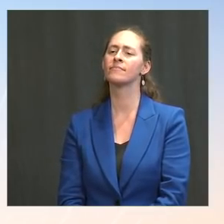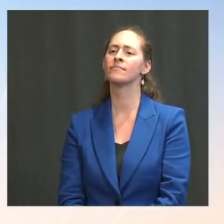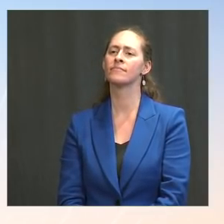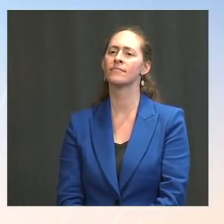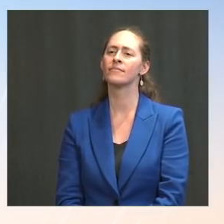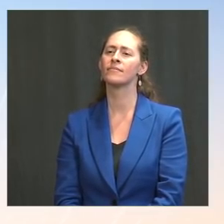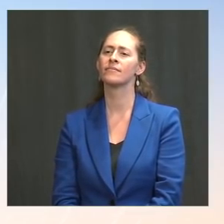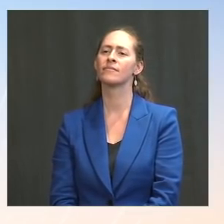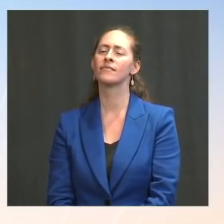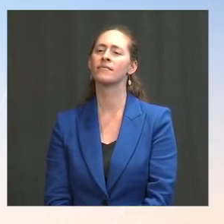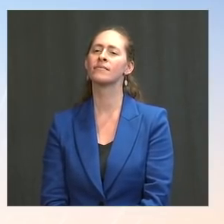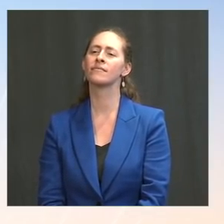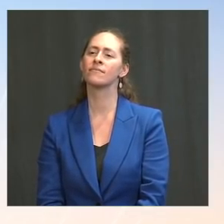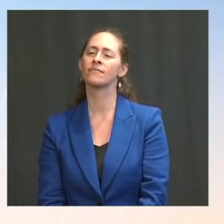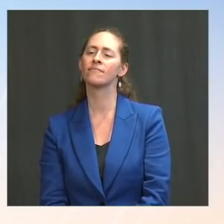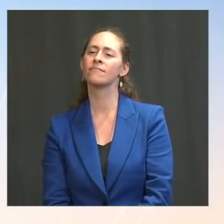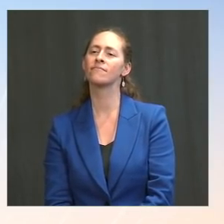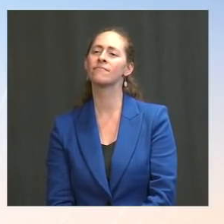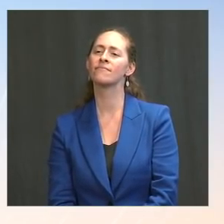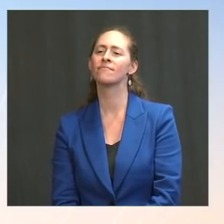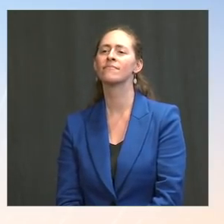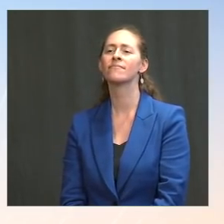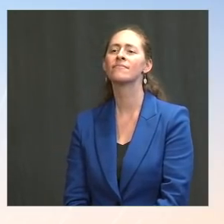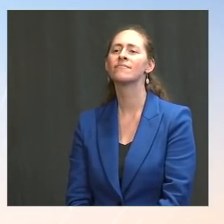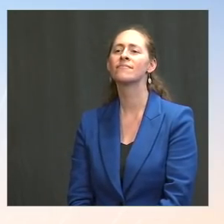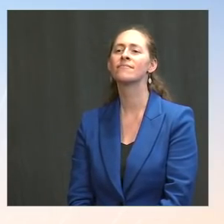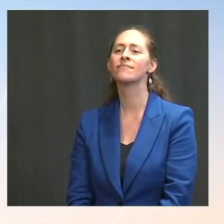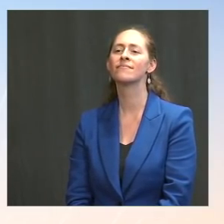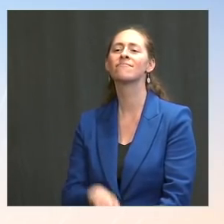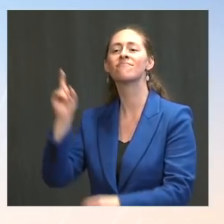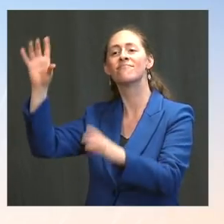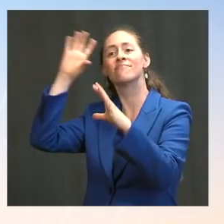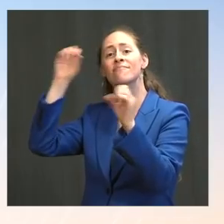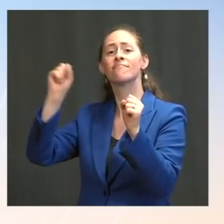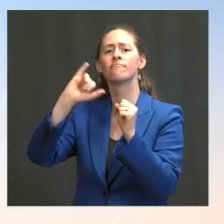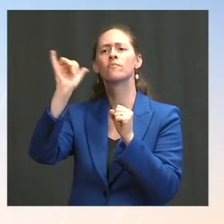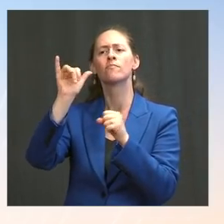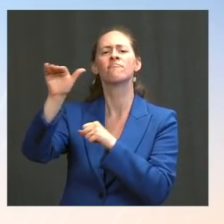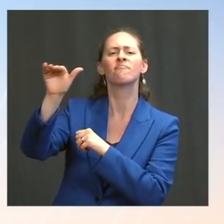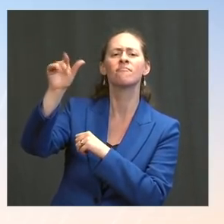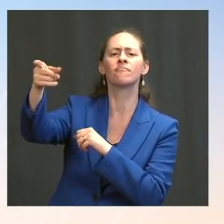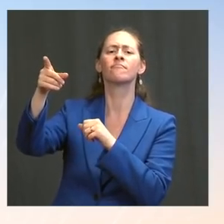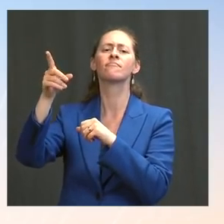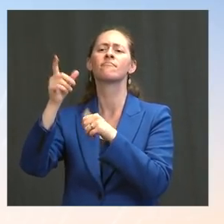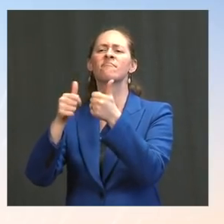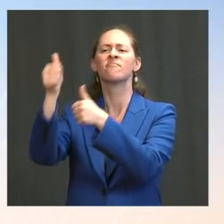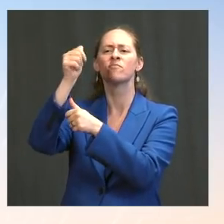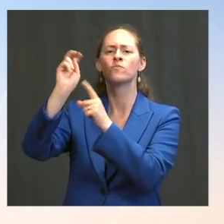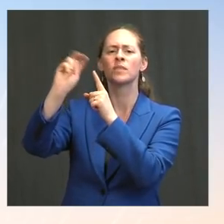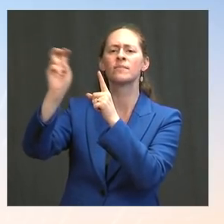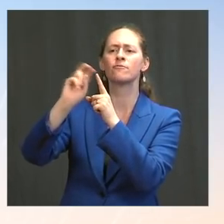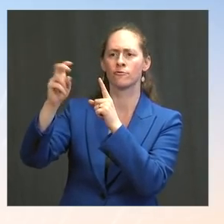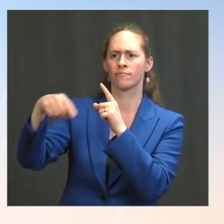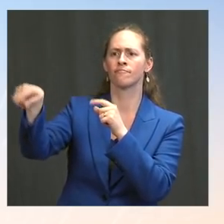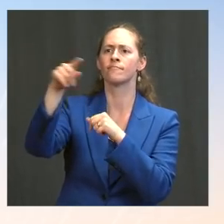to ensure rulemaking that will -- that will establish clearer upfront disclosure of fees --